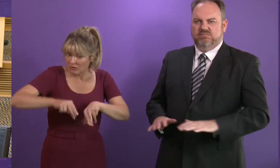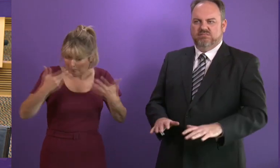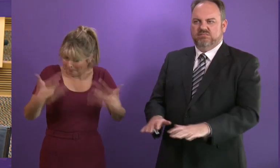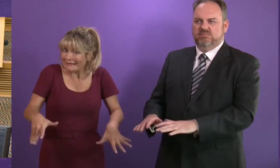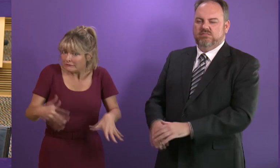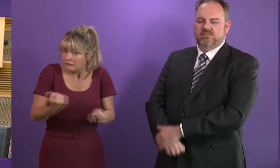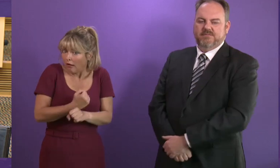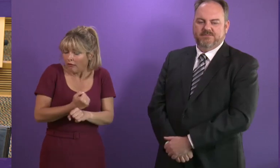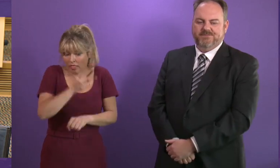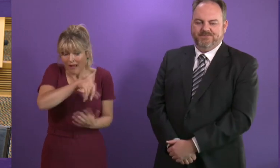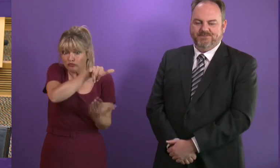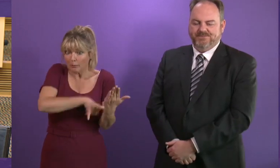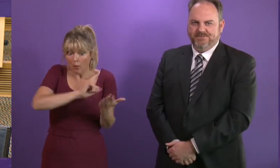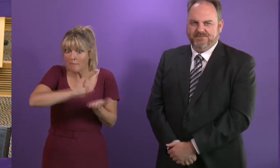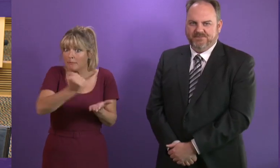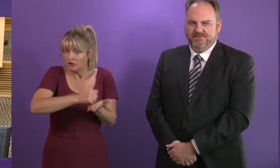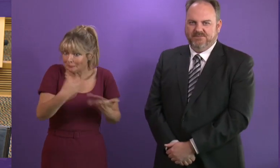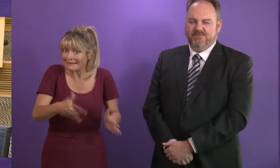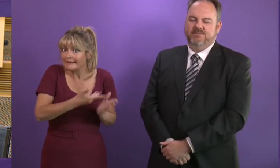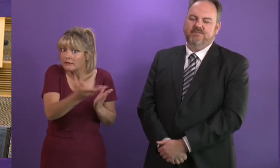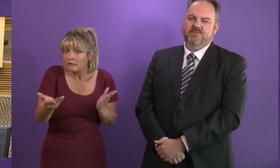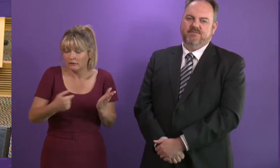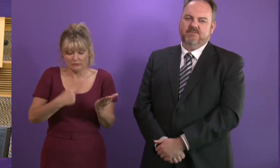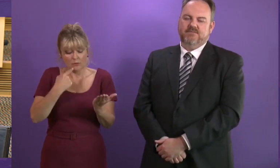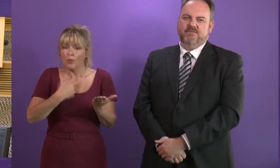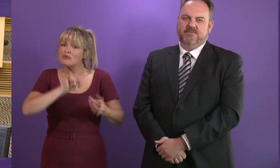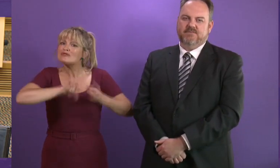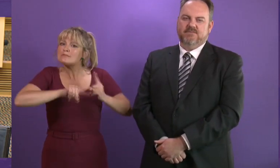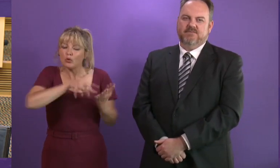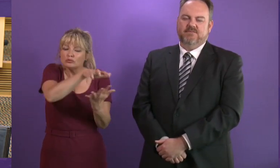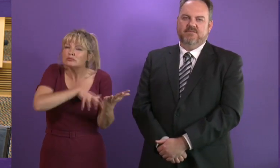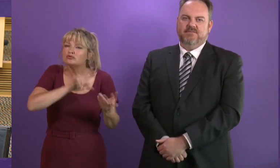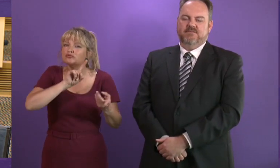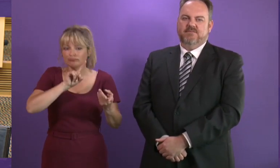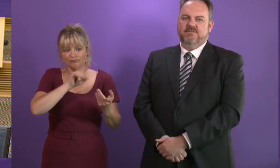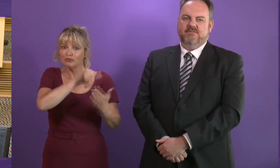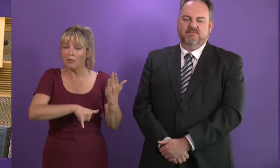was published. We set out our response to it—the changes that we were going to make—and